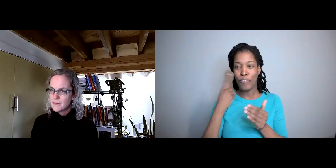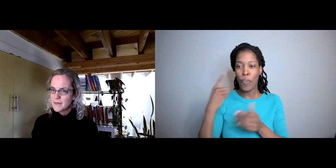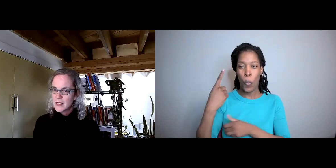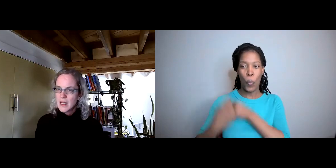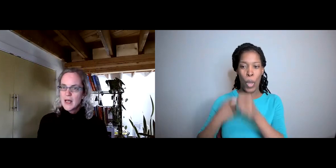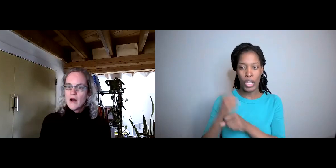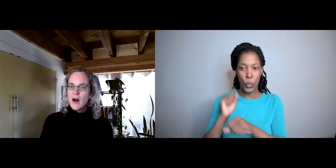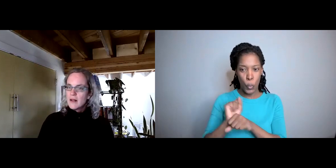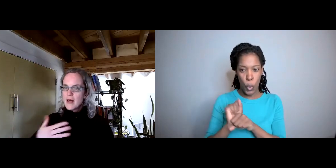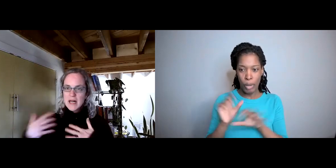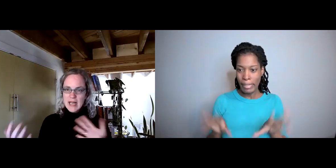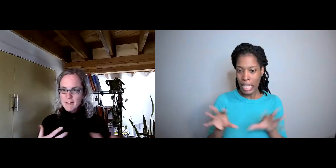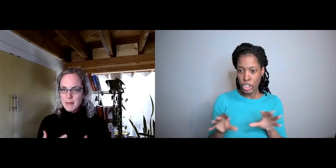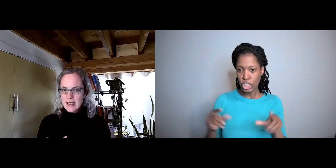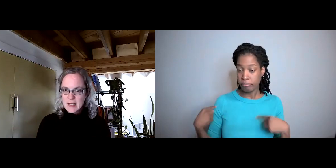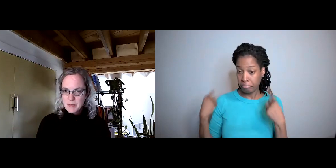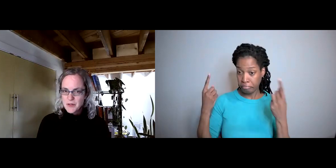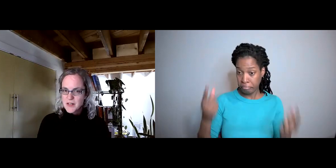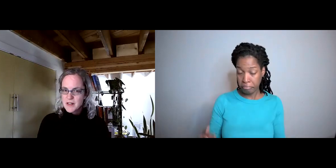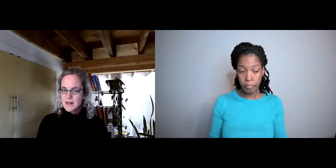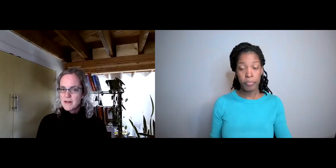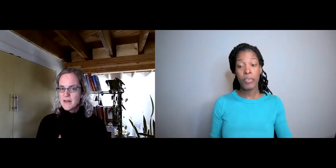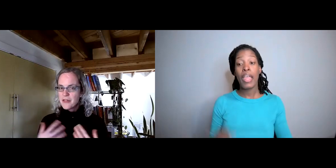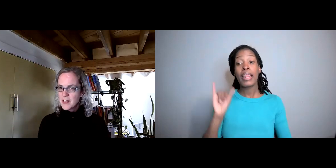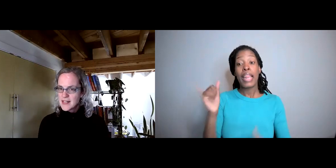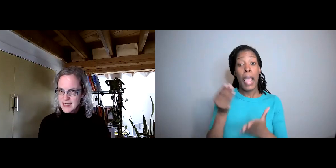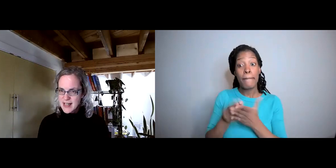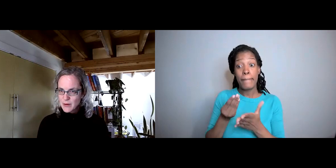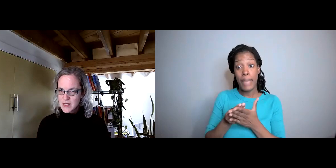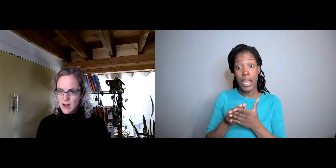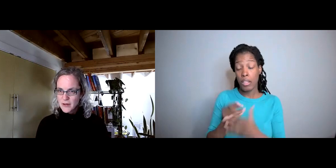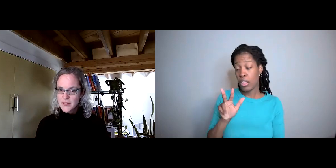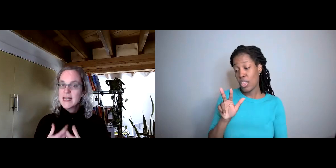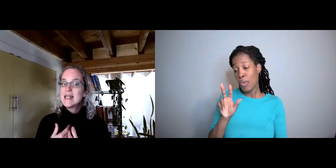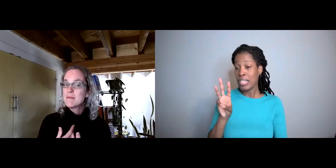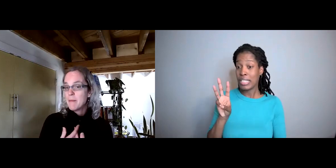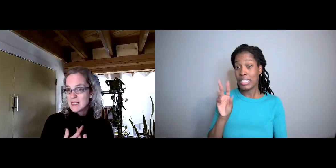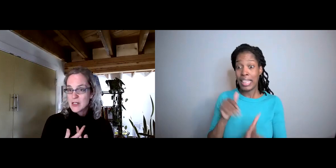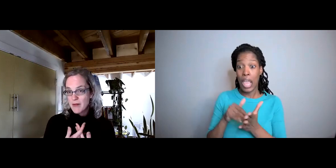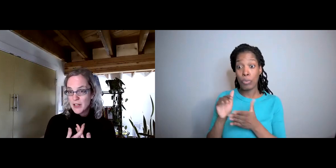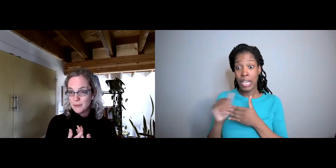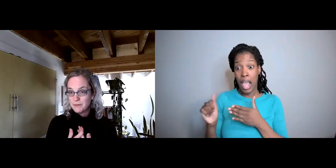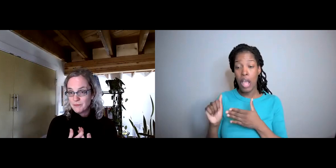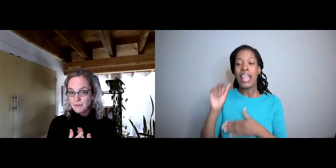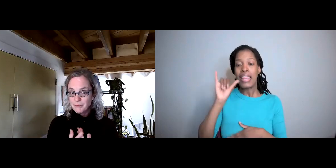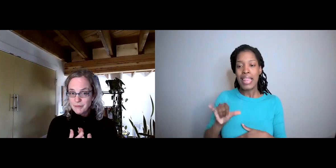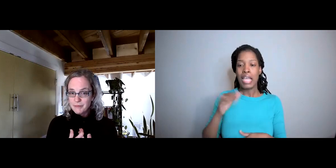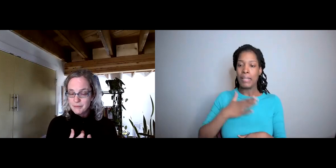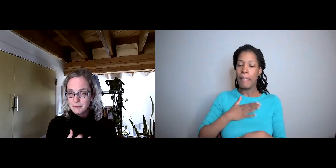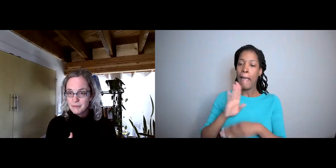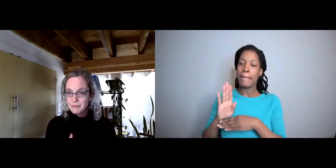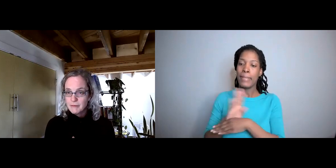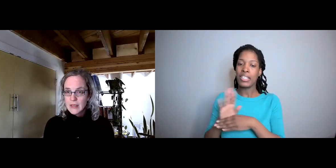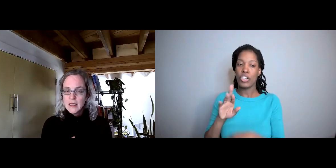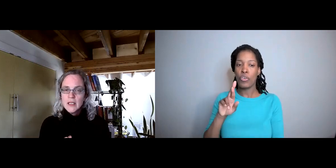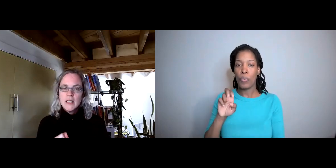All of that money I get from my customers, that $36,000, is my business revenue.